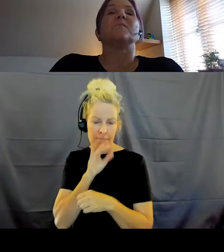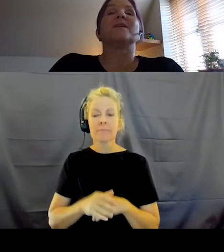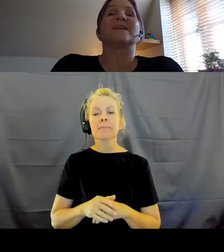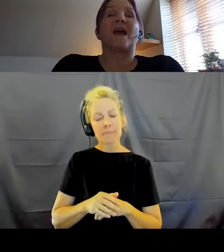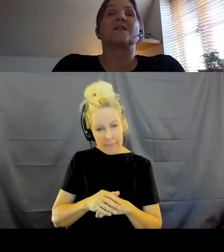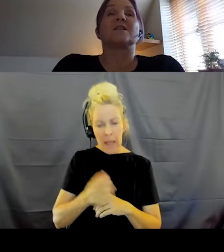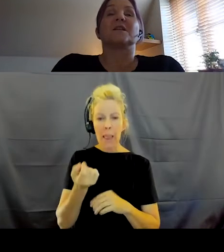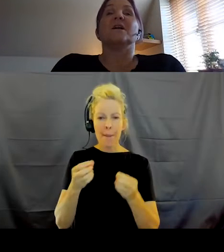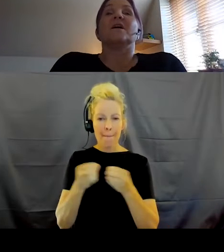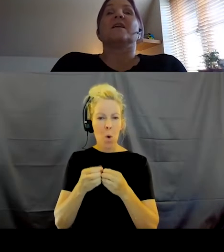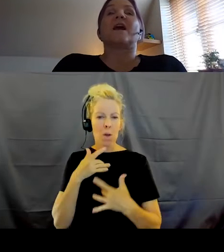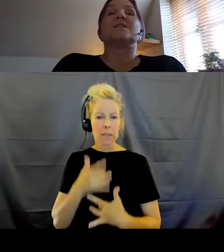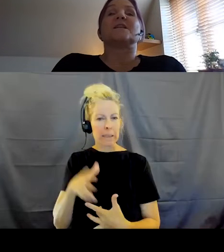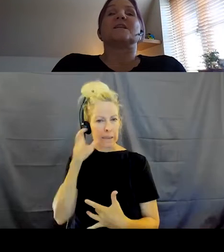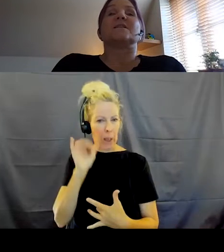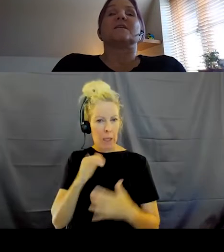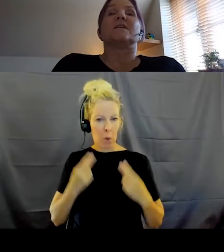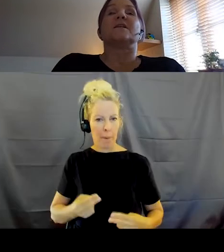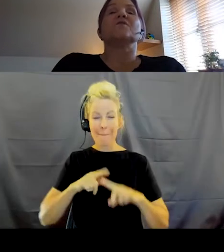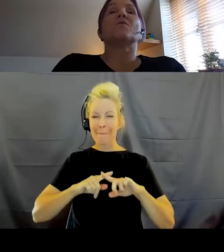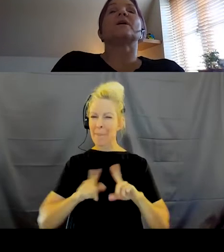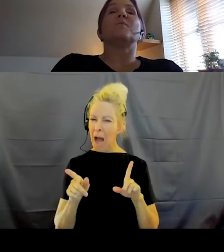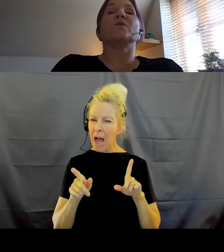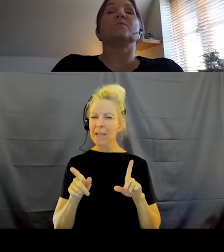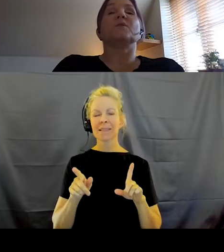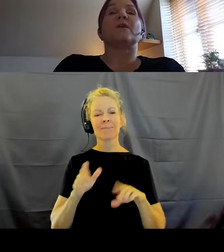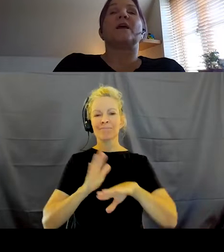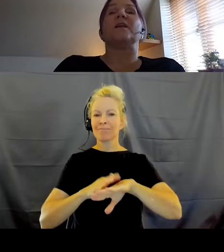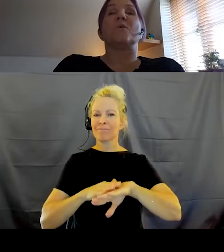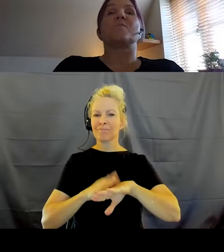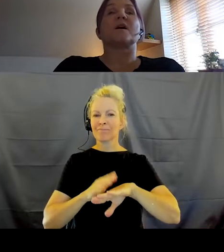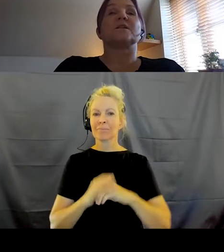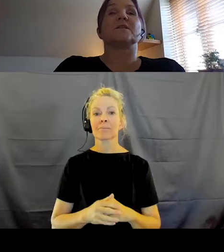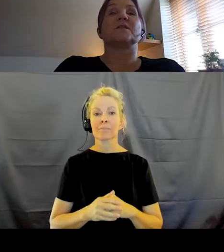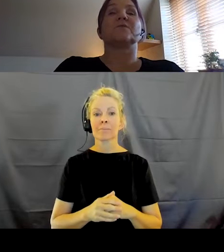but there is a catch. The catch is it's not really possible for any one person to